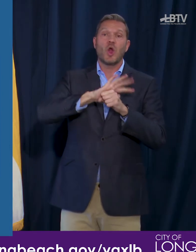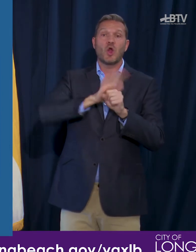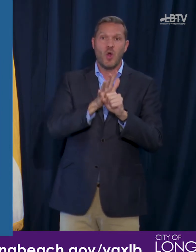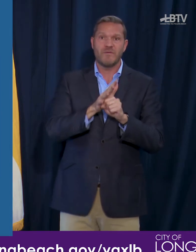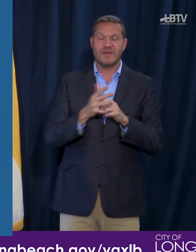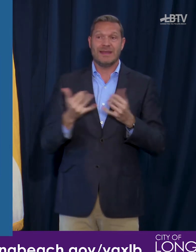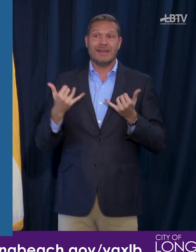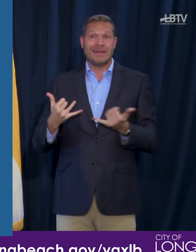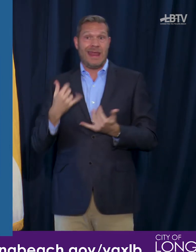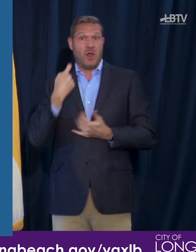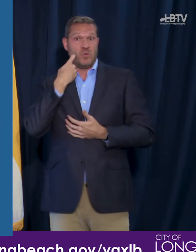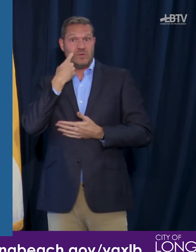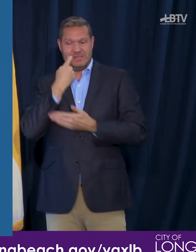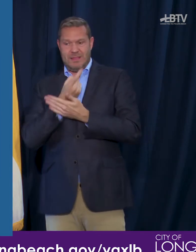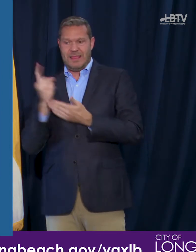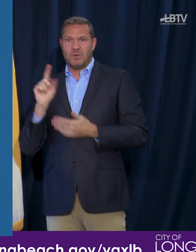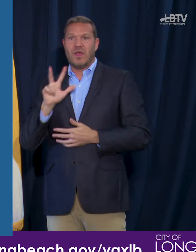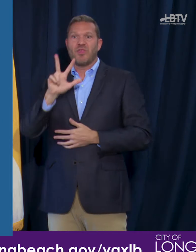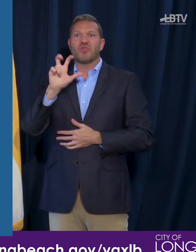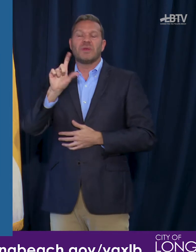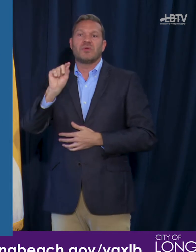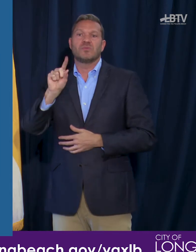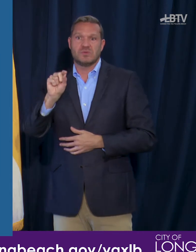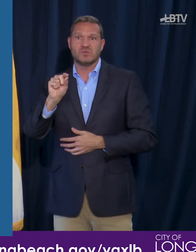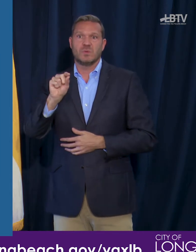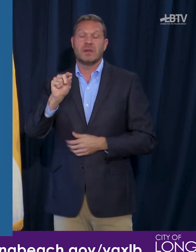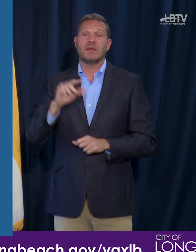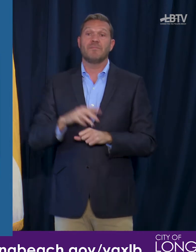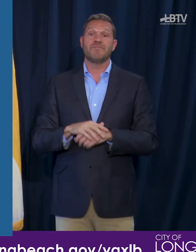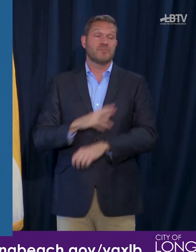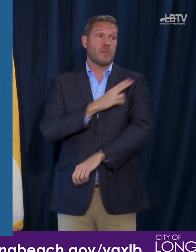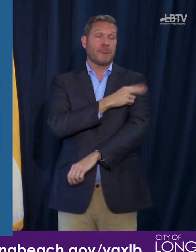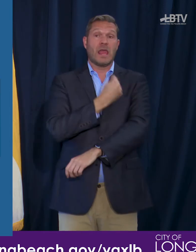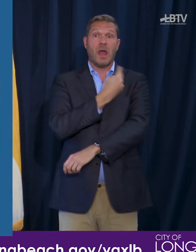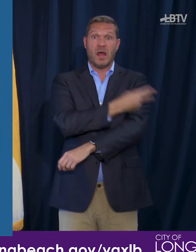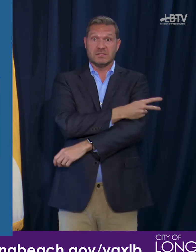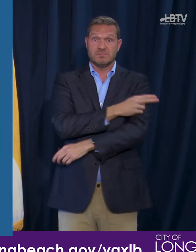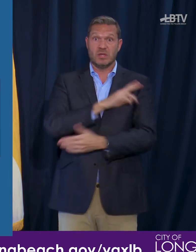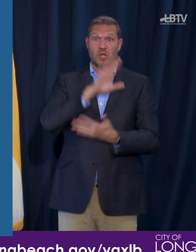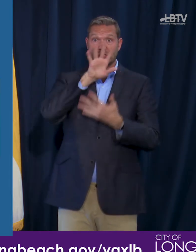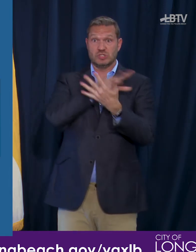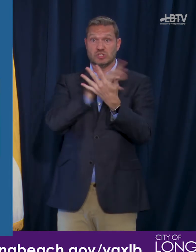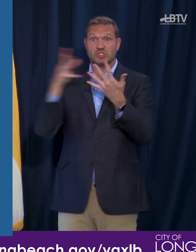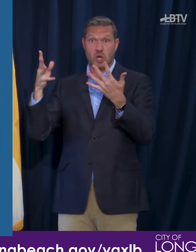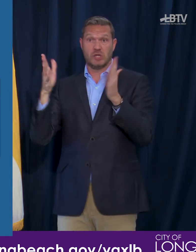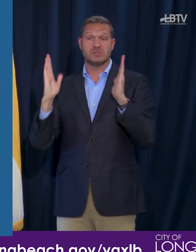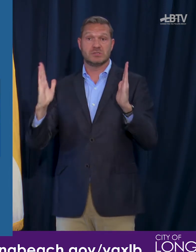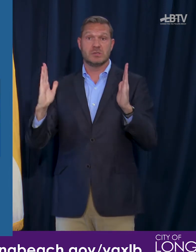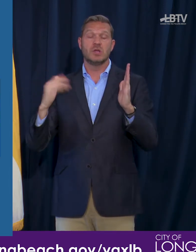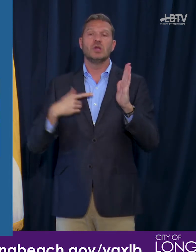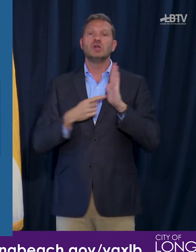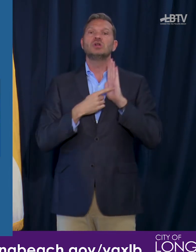this past week. Our hospitalizations, the next chart, shows that our hospitalizations are also declining